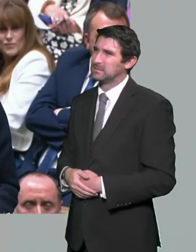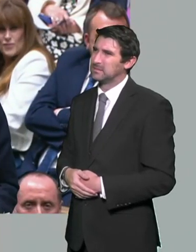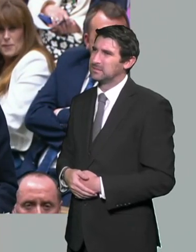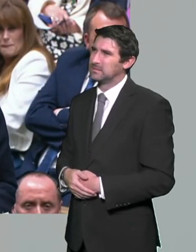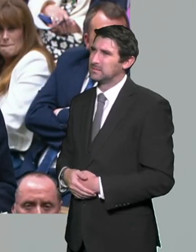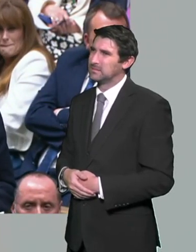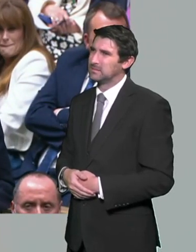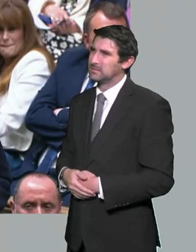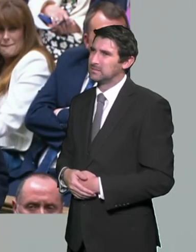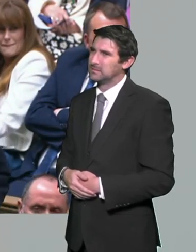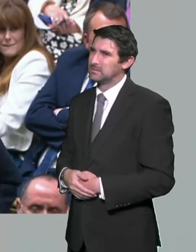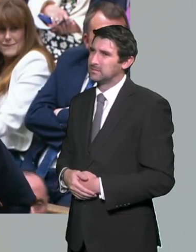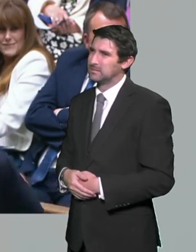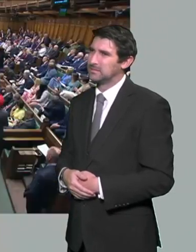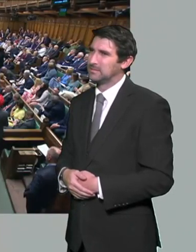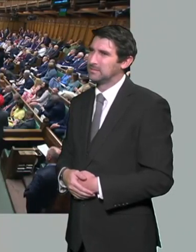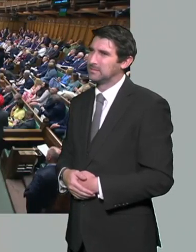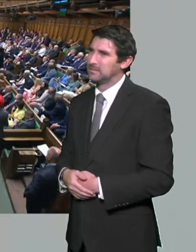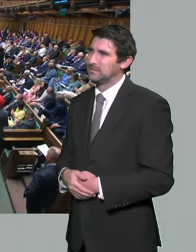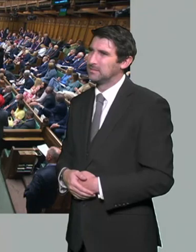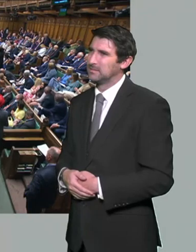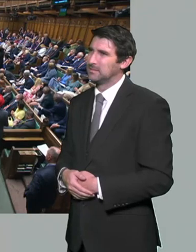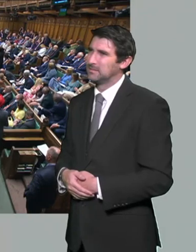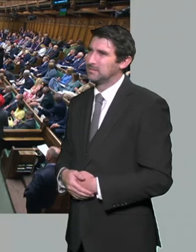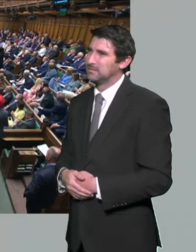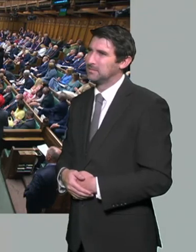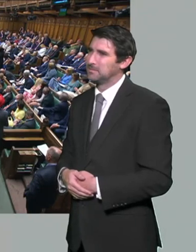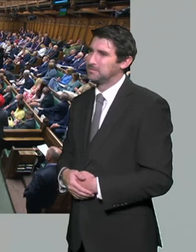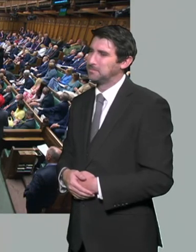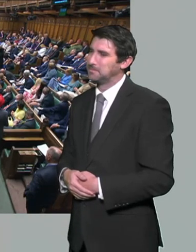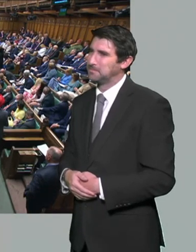Mr Speaker Order.